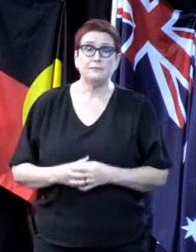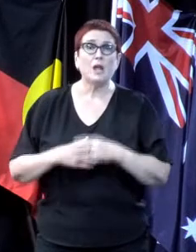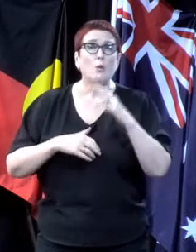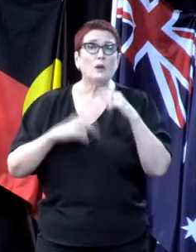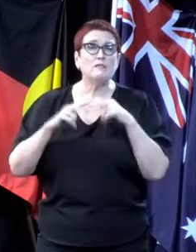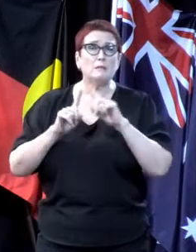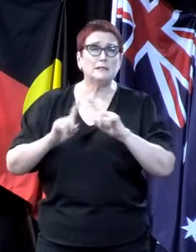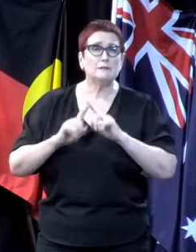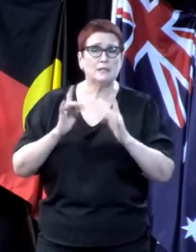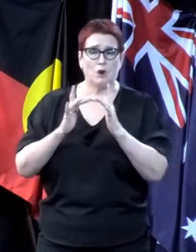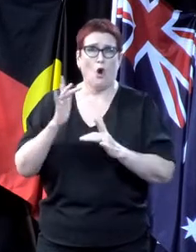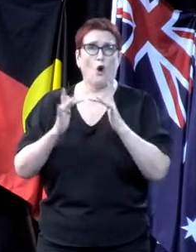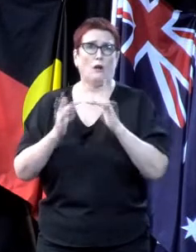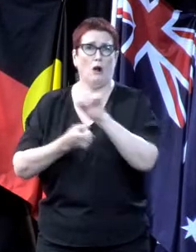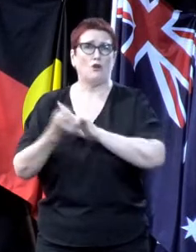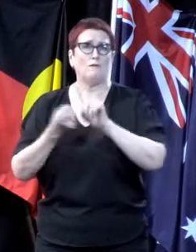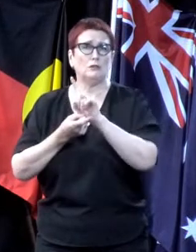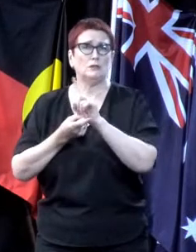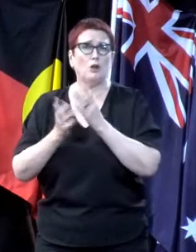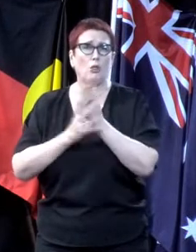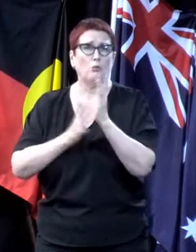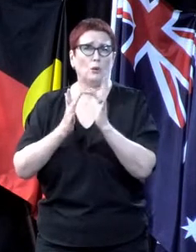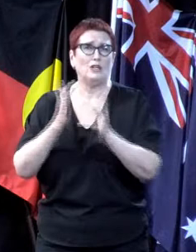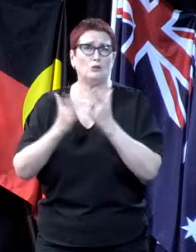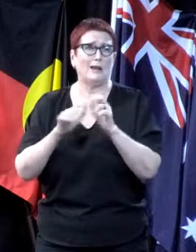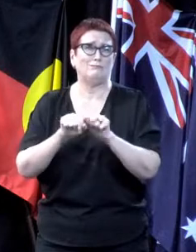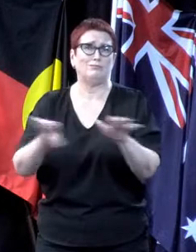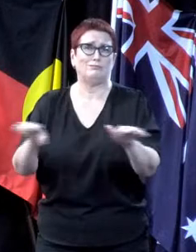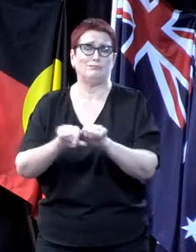that we deliver over the internet that people, again,